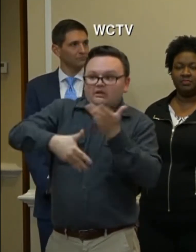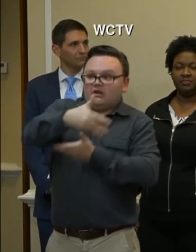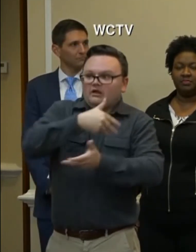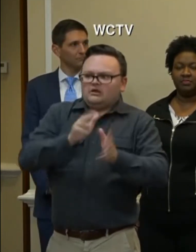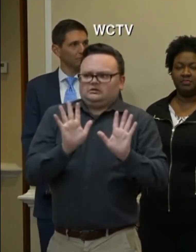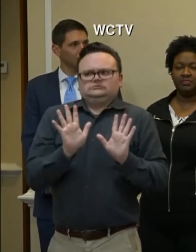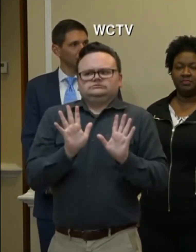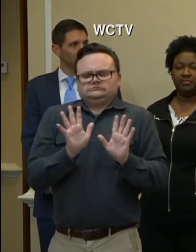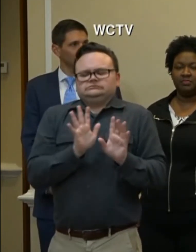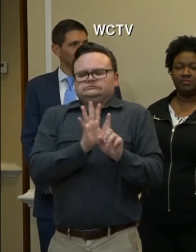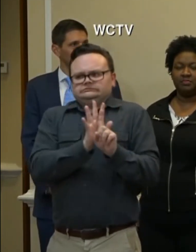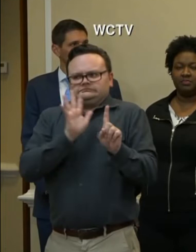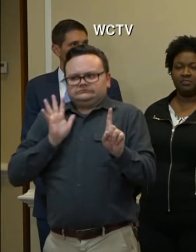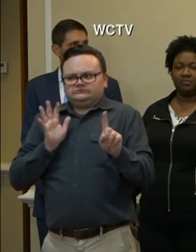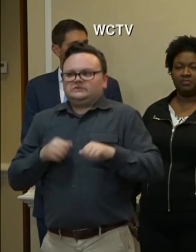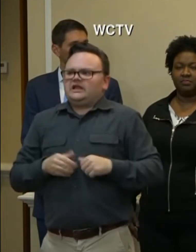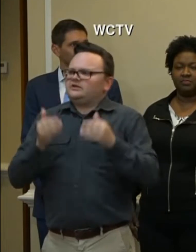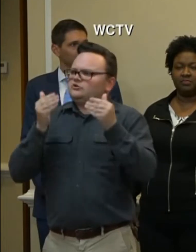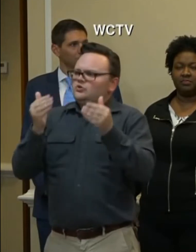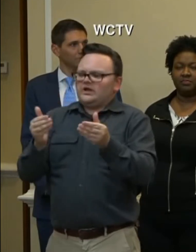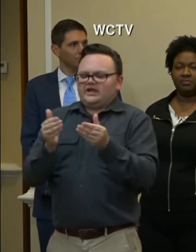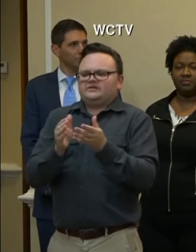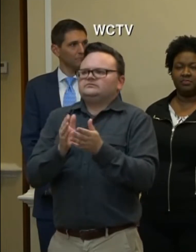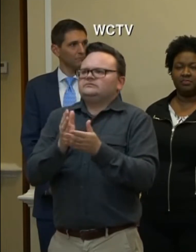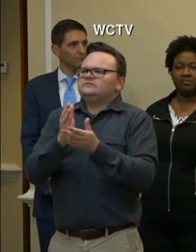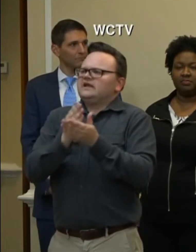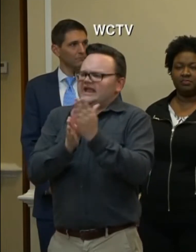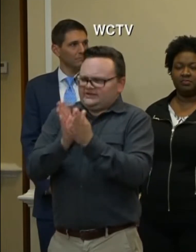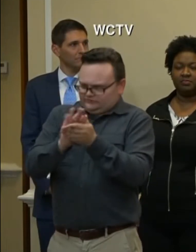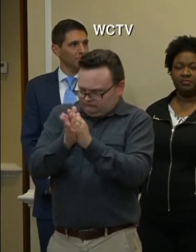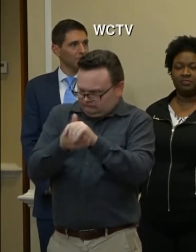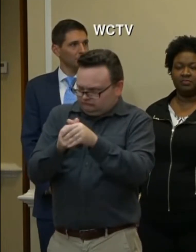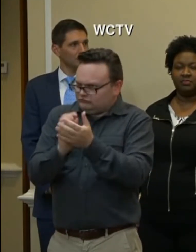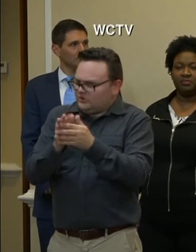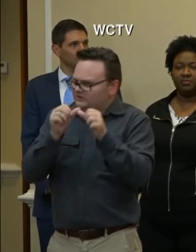wash your hand in terms of what our plan is at the state level two major